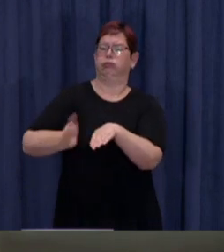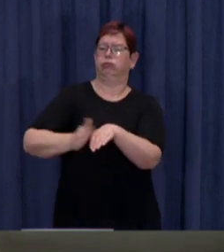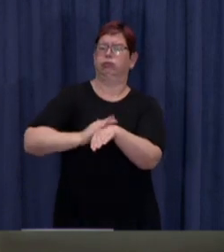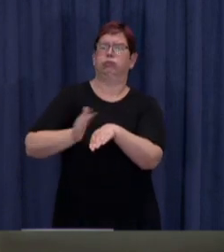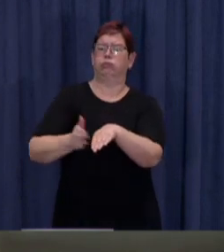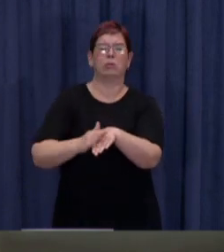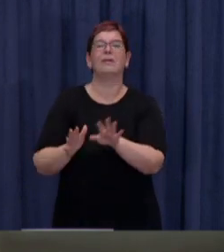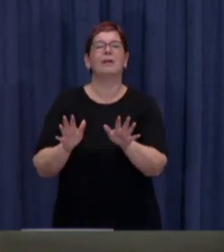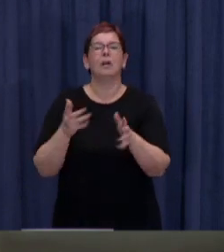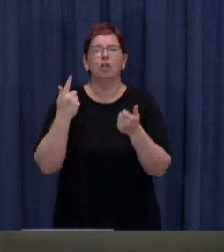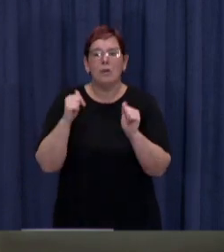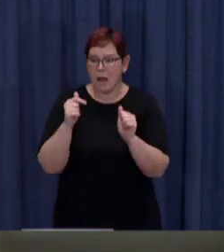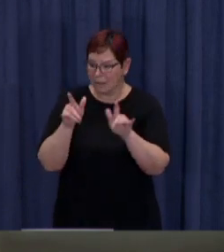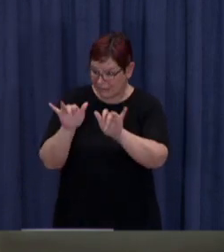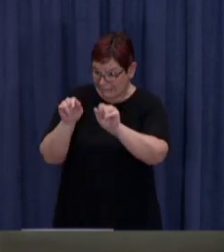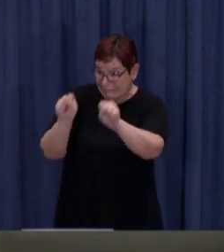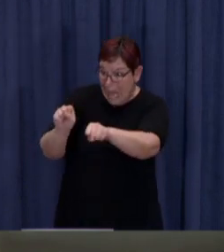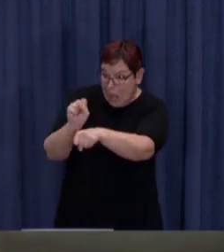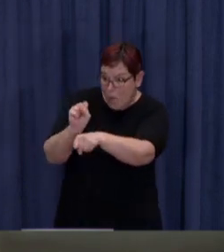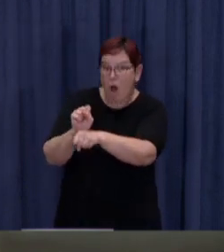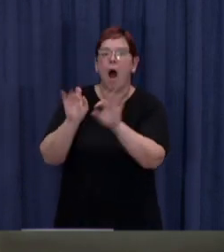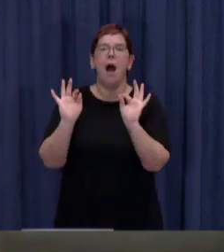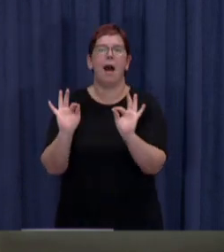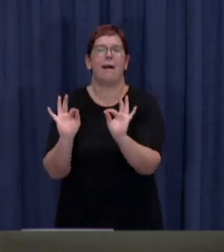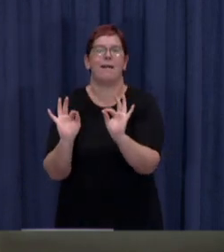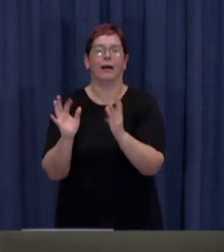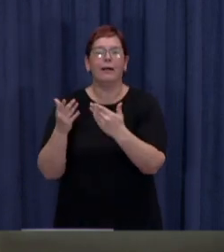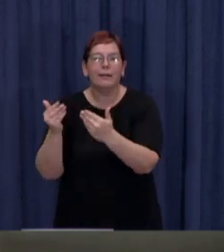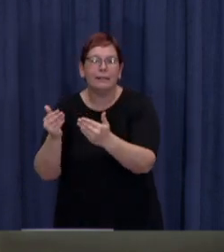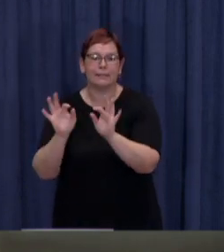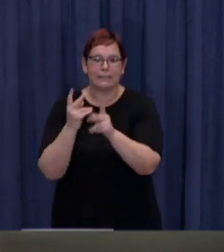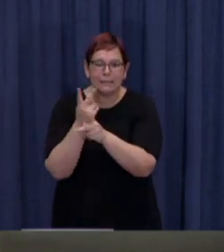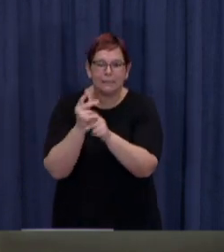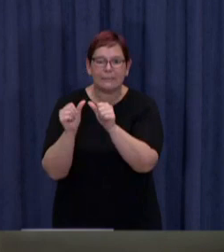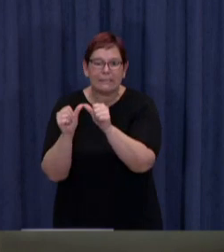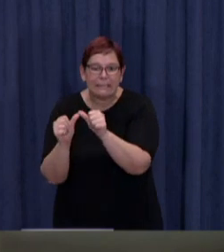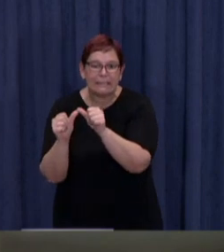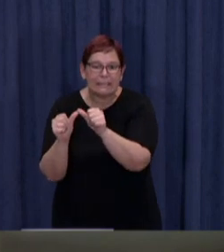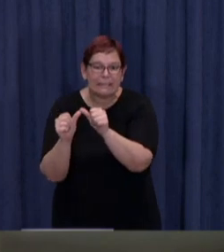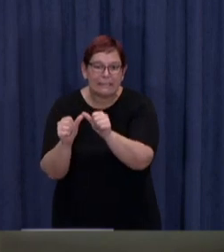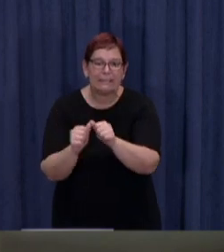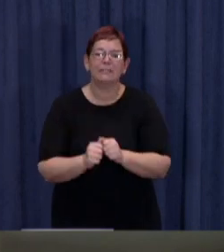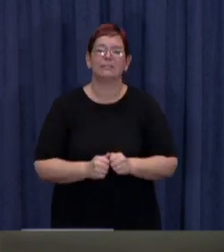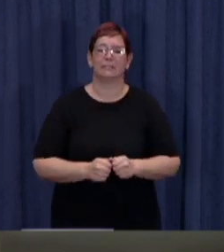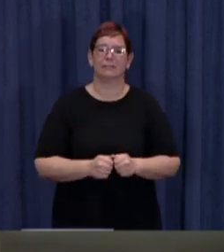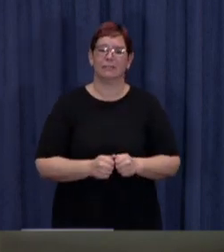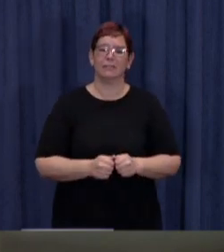leaders who as I said we're prepared to acknowledge that many of the companies since the time this became an issue and since I had my